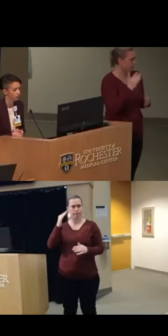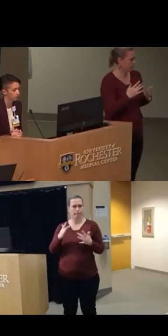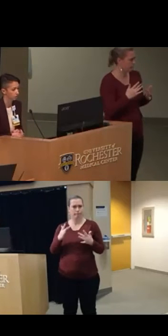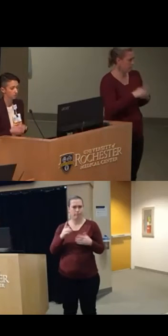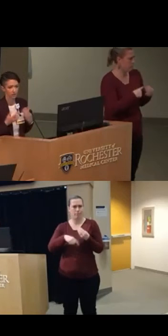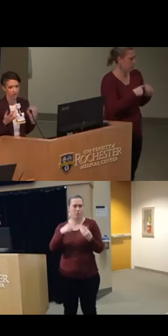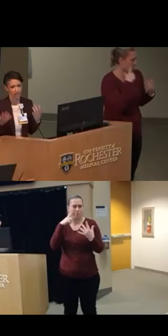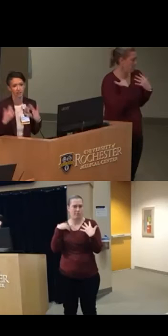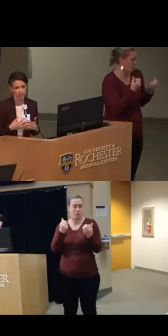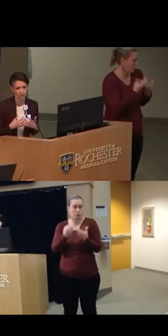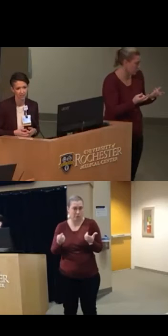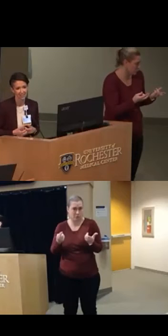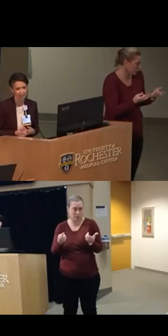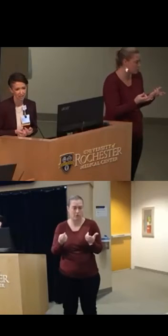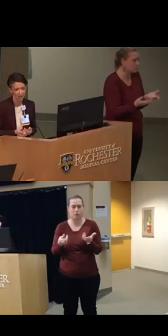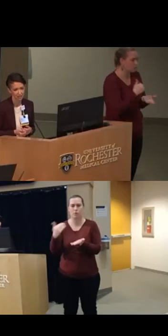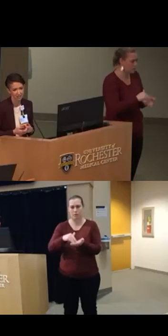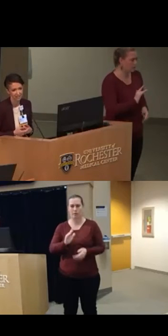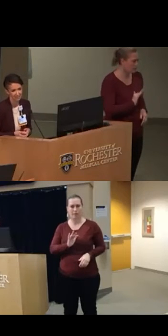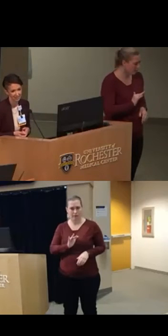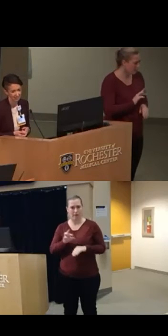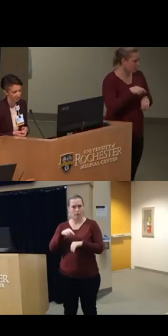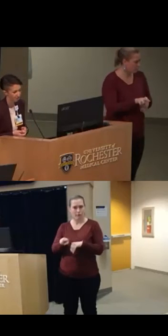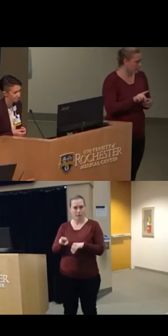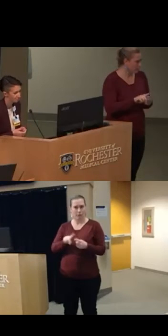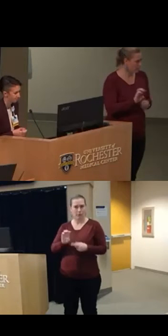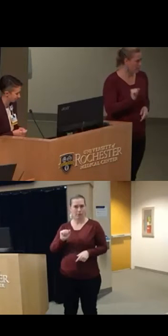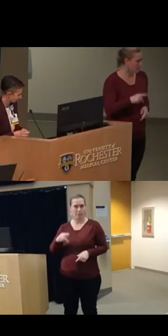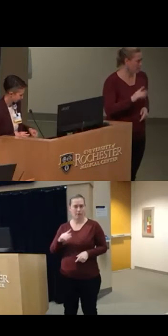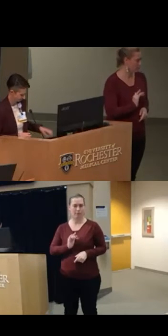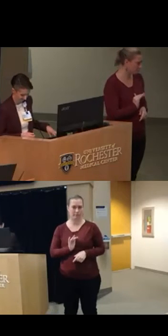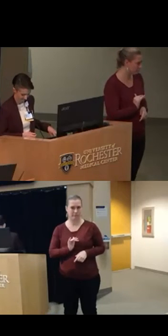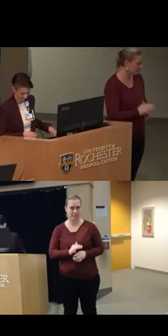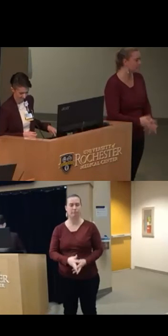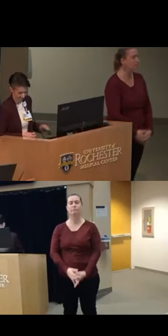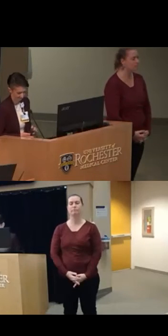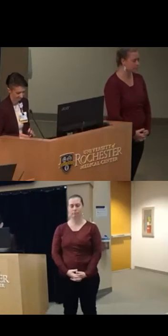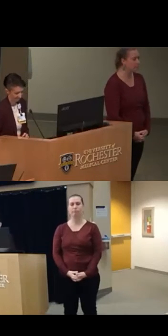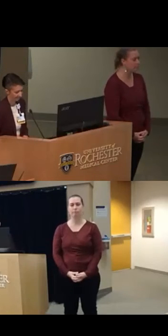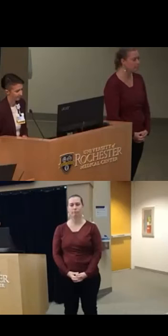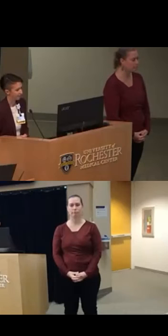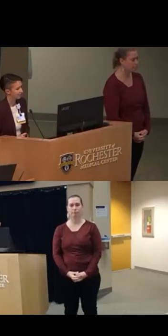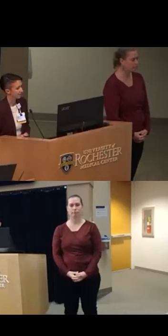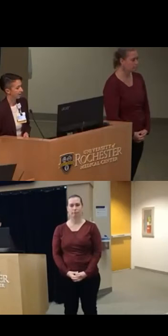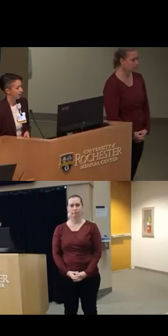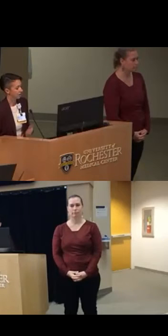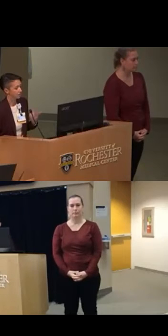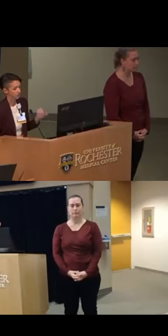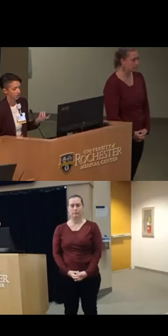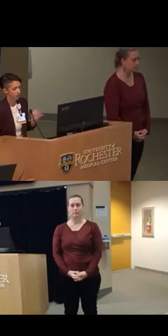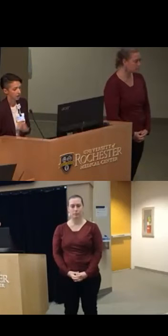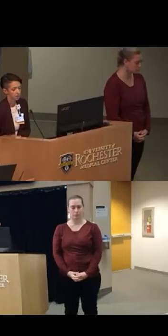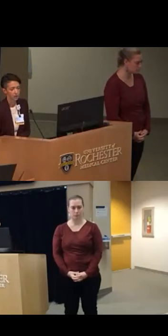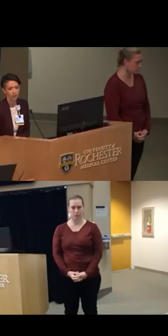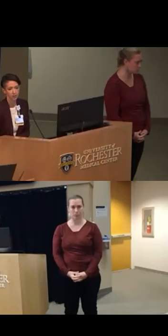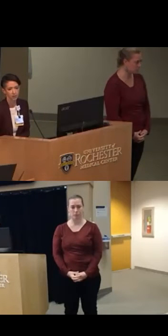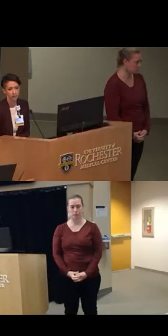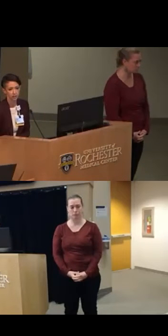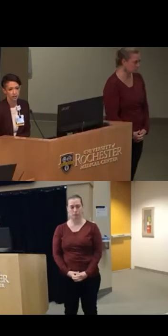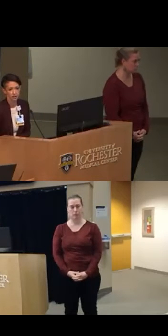okay so again they're sending them to EAP as they should okay um and another point about utilization